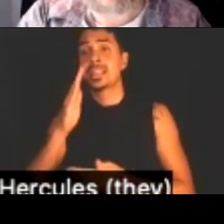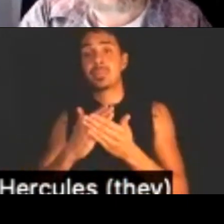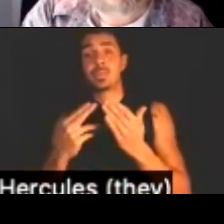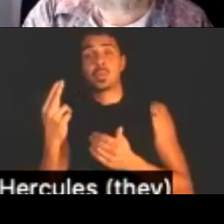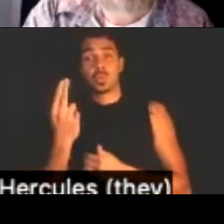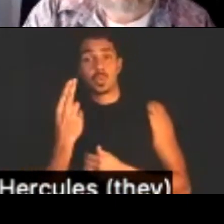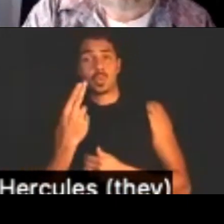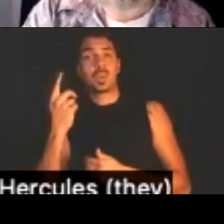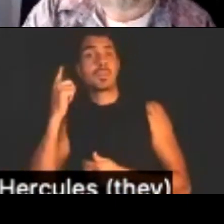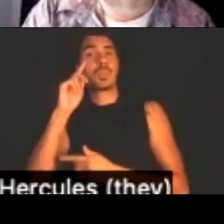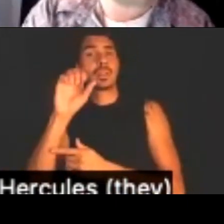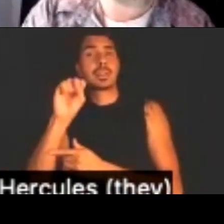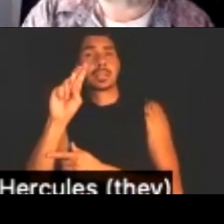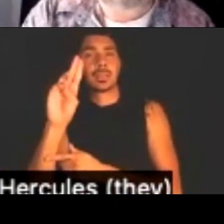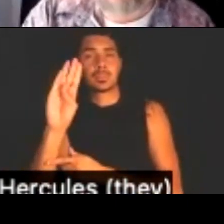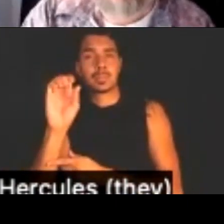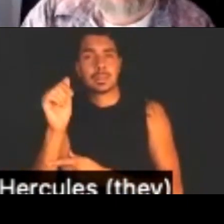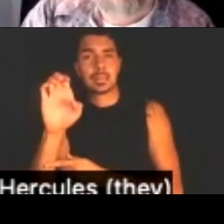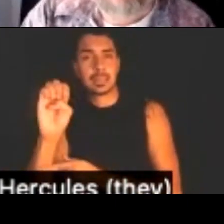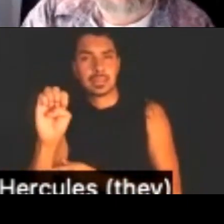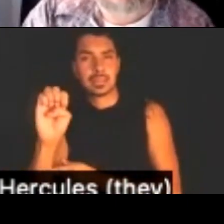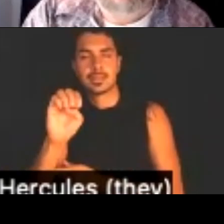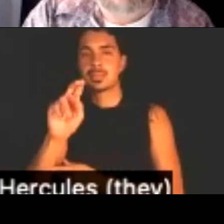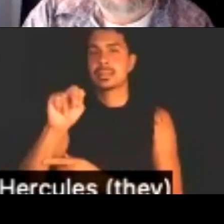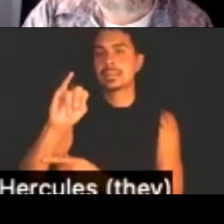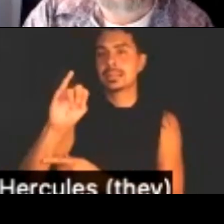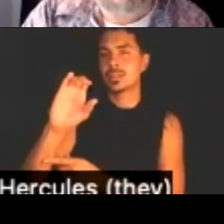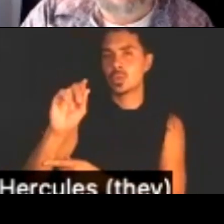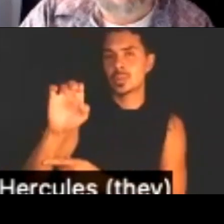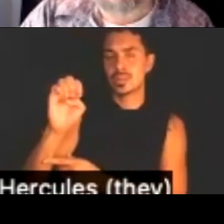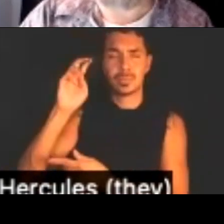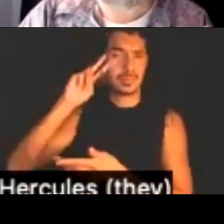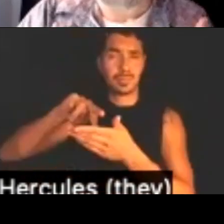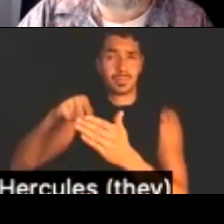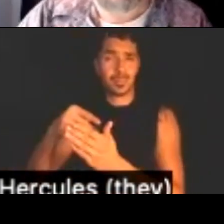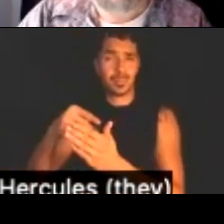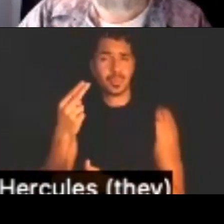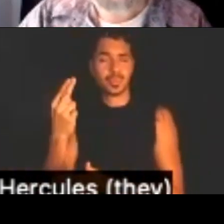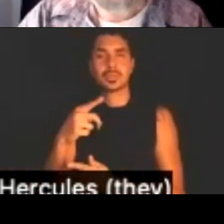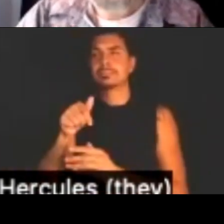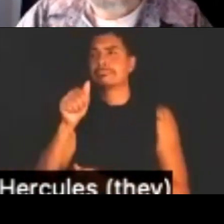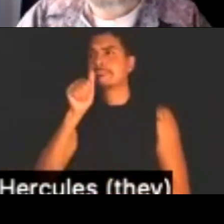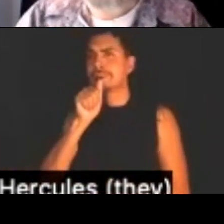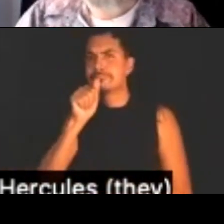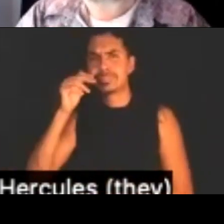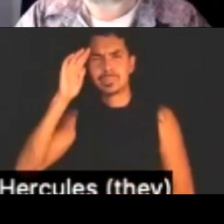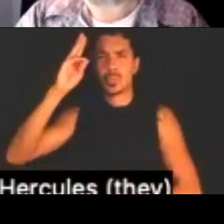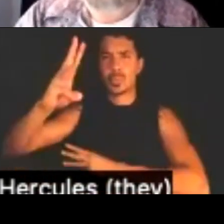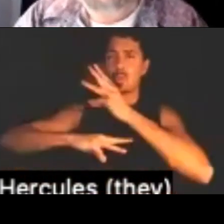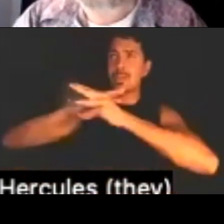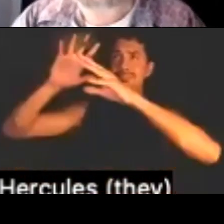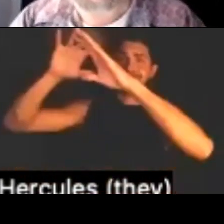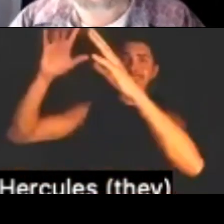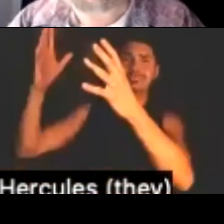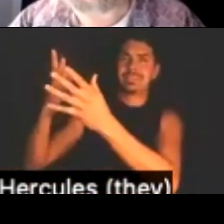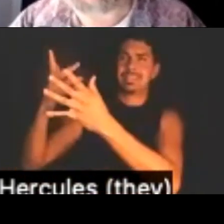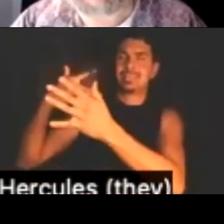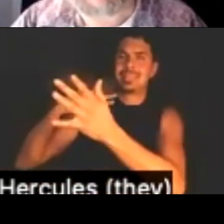or nicotine is to cope with what's going on in the world, in their life. And some of it is also where trans people